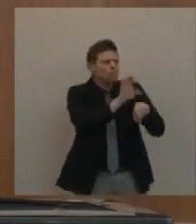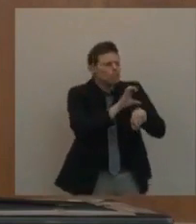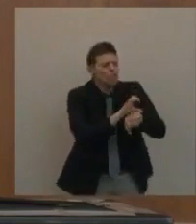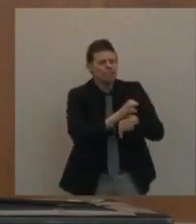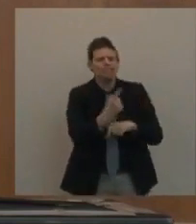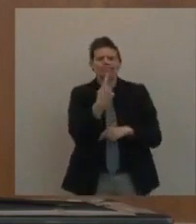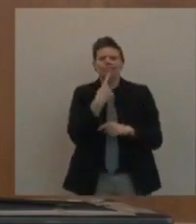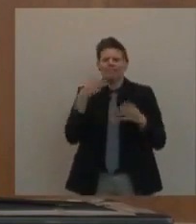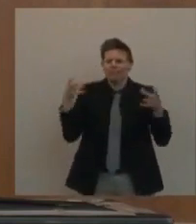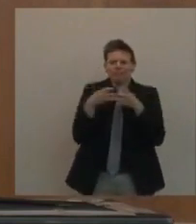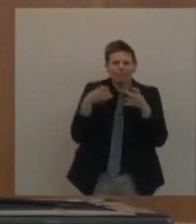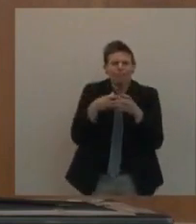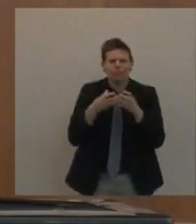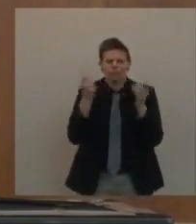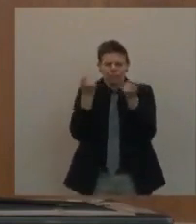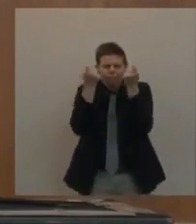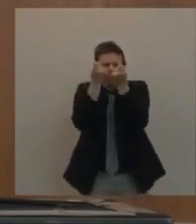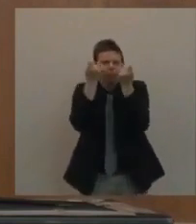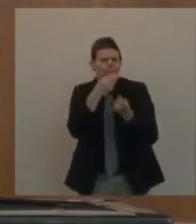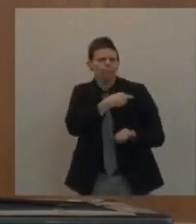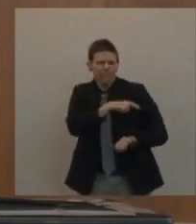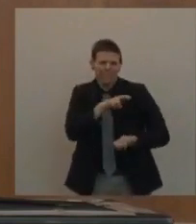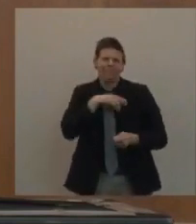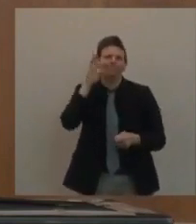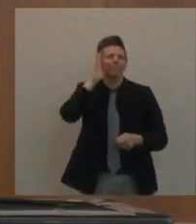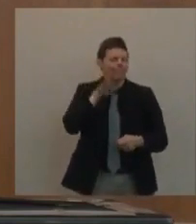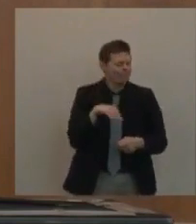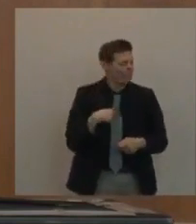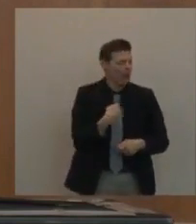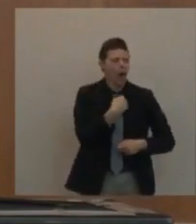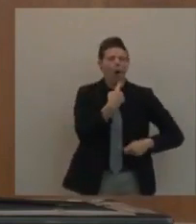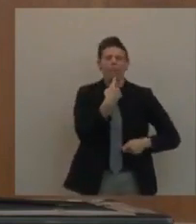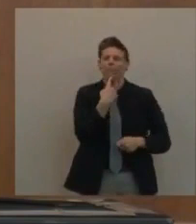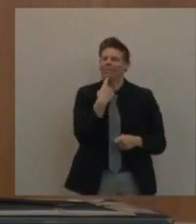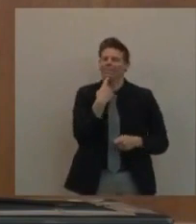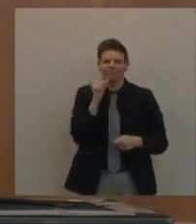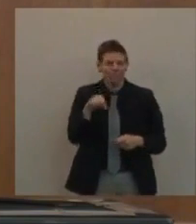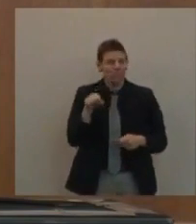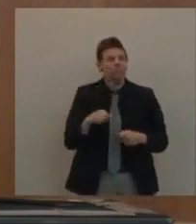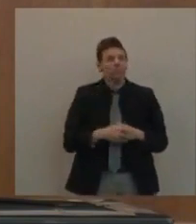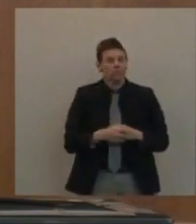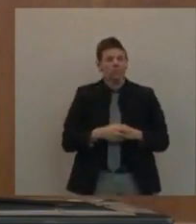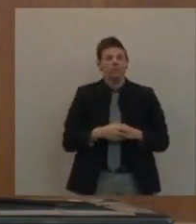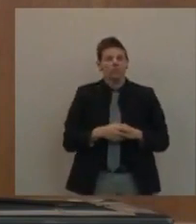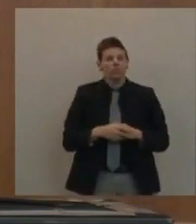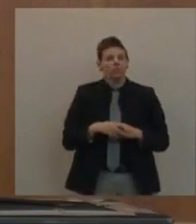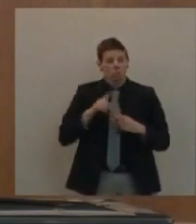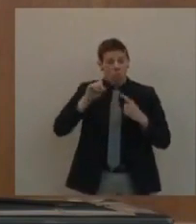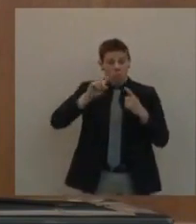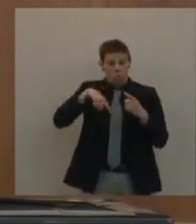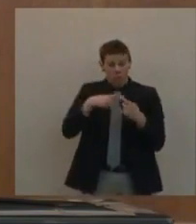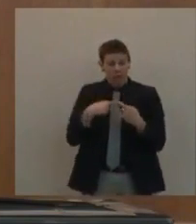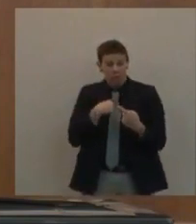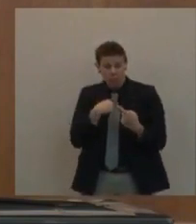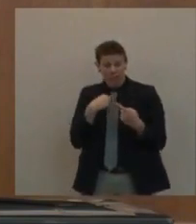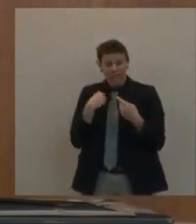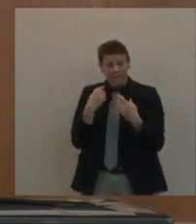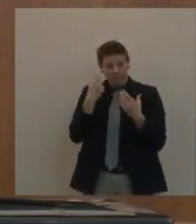I KNOW THAT ALL OF US ARE MISSING OUR OWN FAITH-BASED TRADITIONS THIS EASTER WEEKEND.